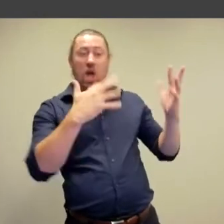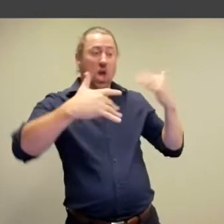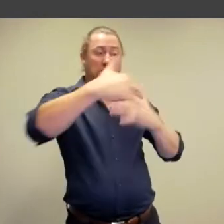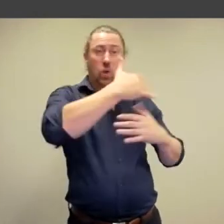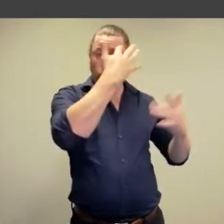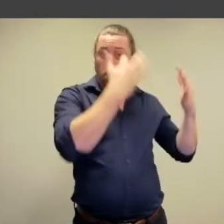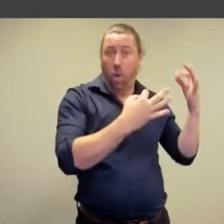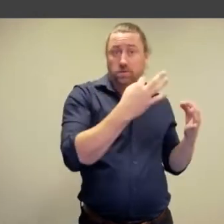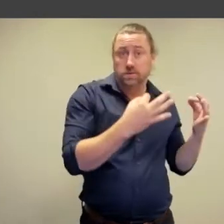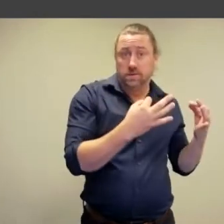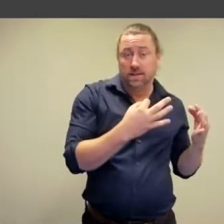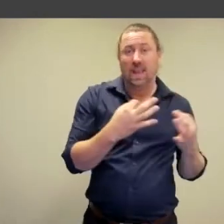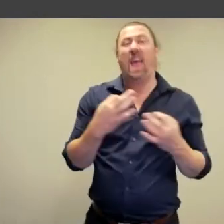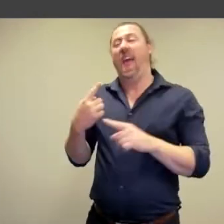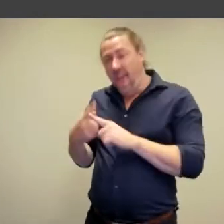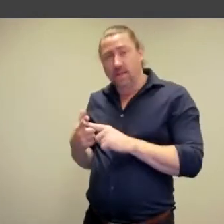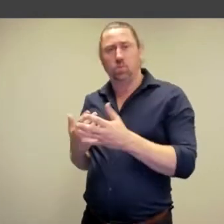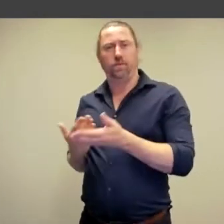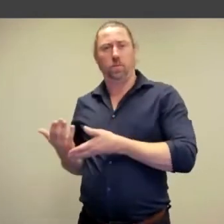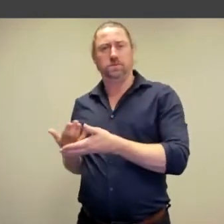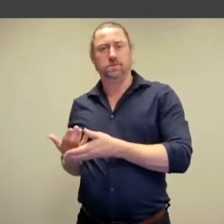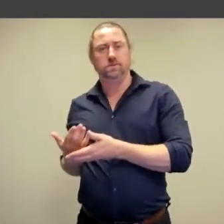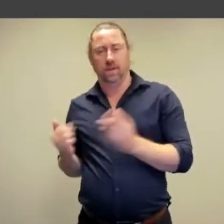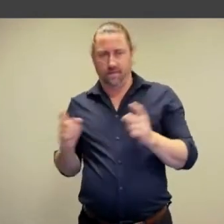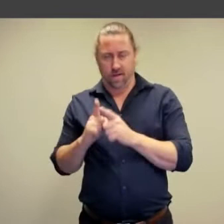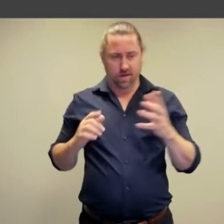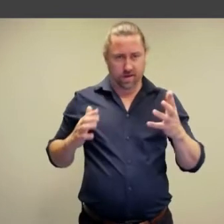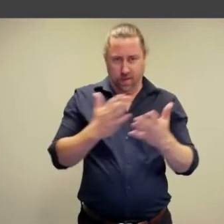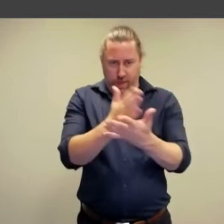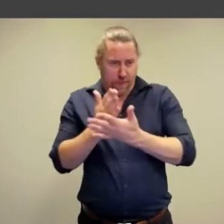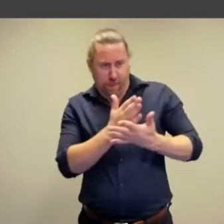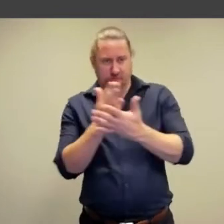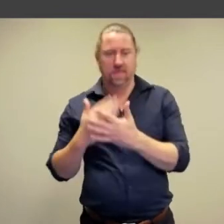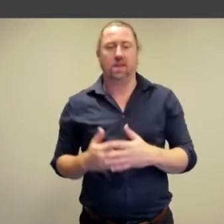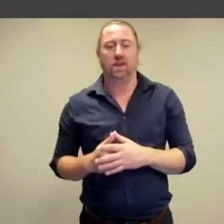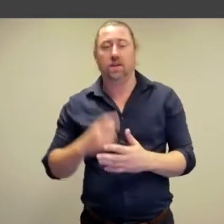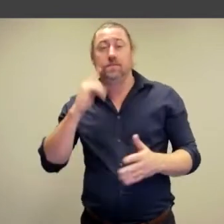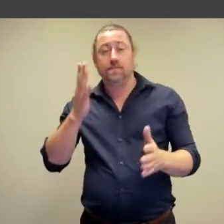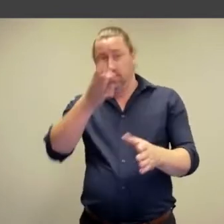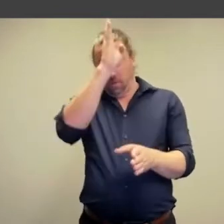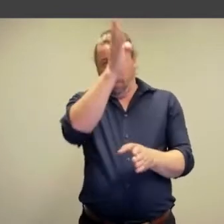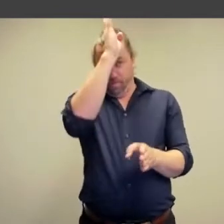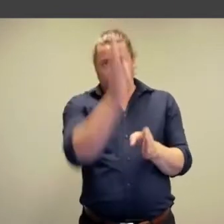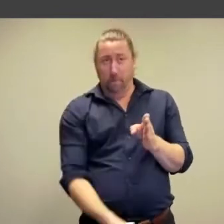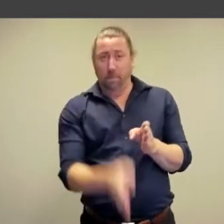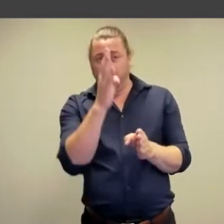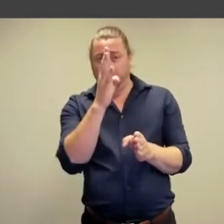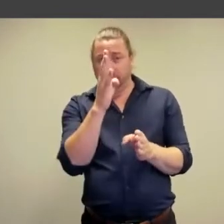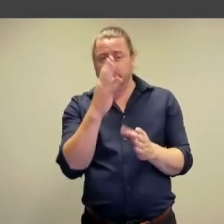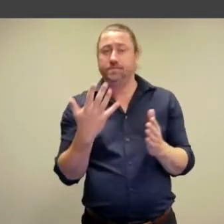and performance.